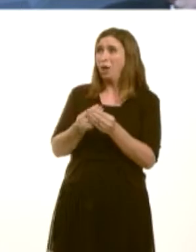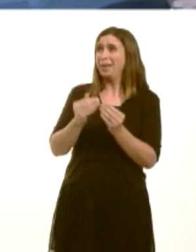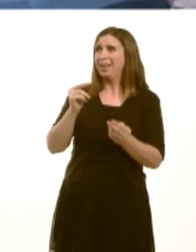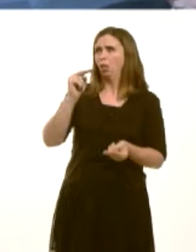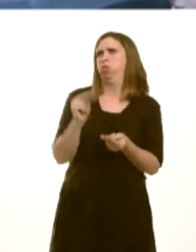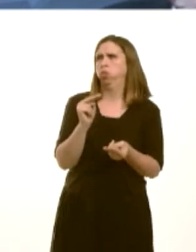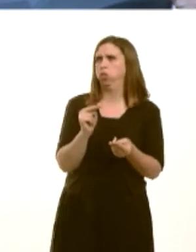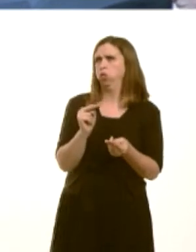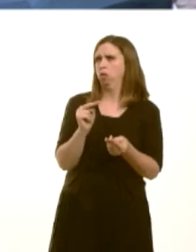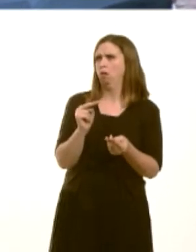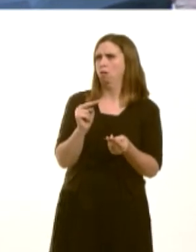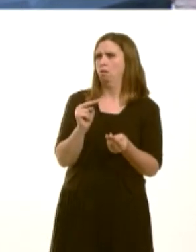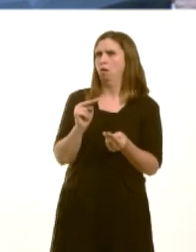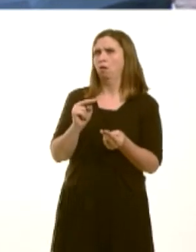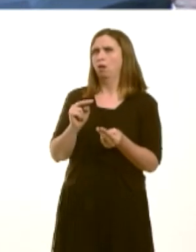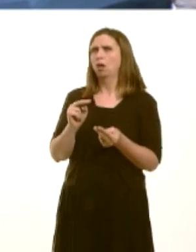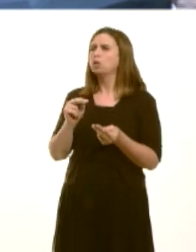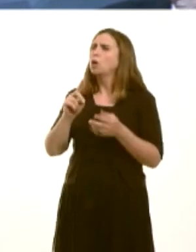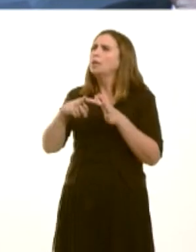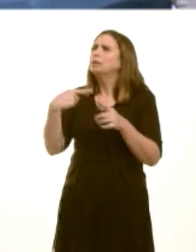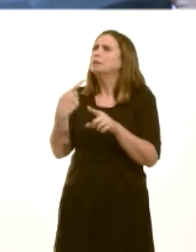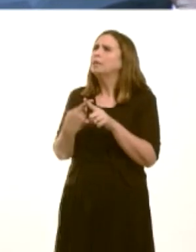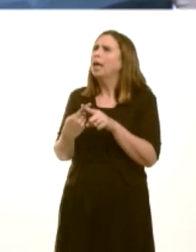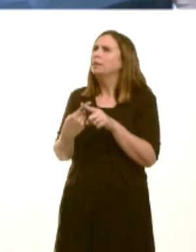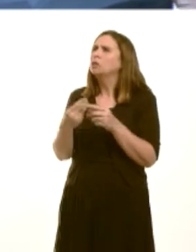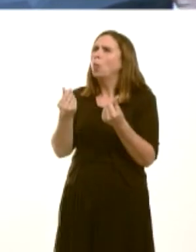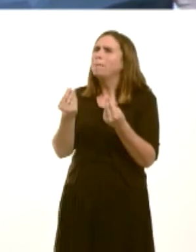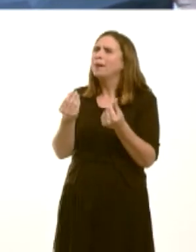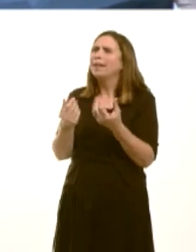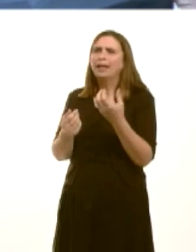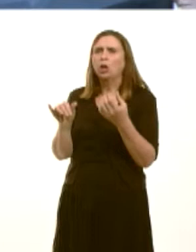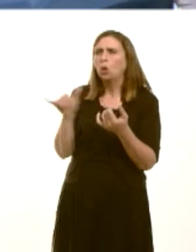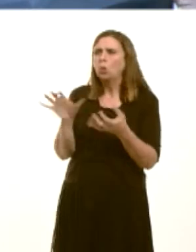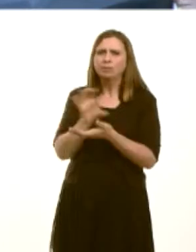which Government gets to keep the tax, why donít you back the Liberal Democrat campaign